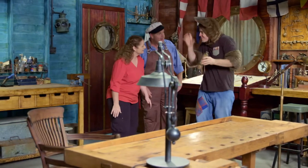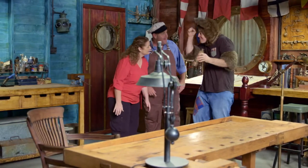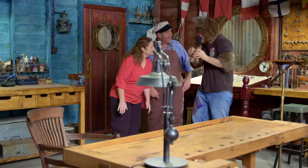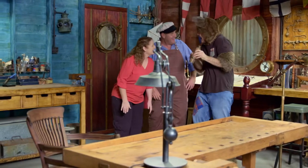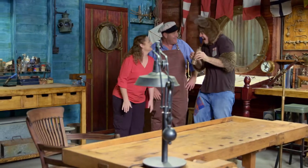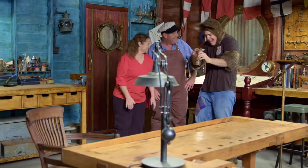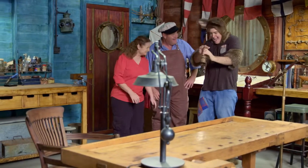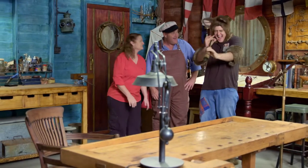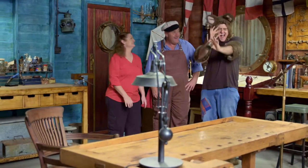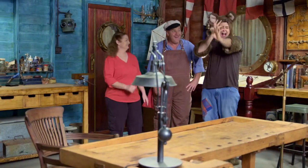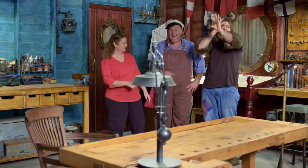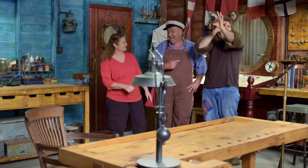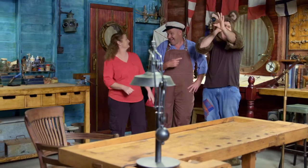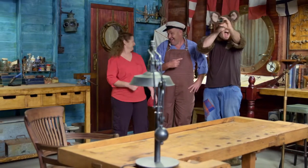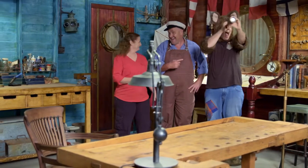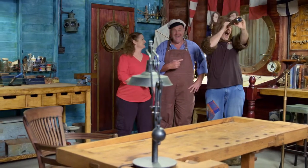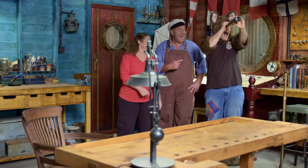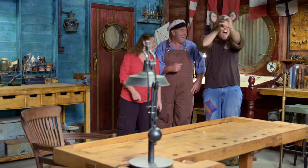I remember this!